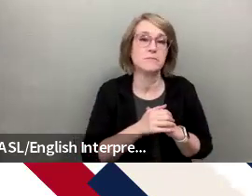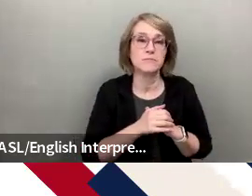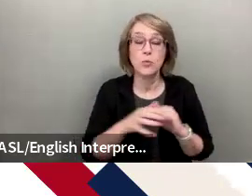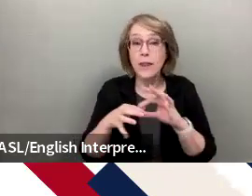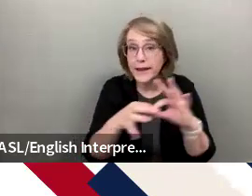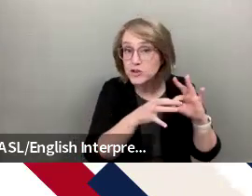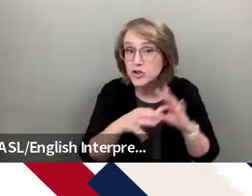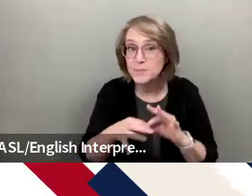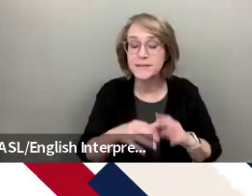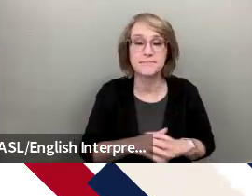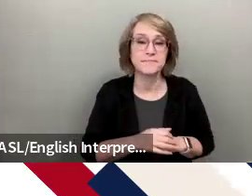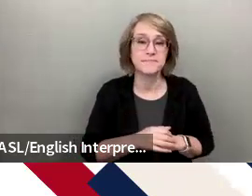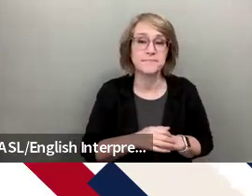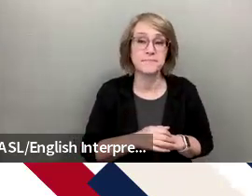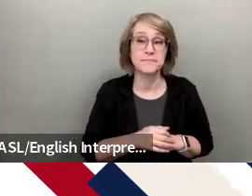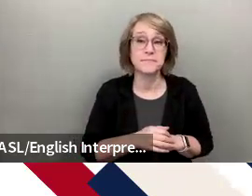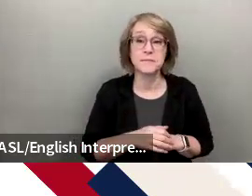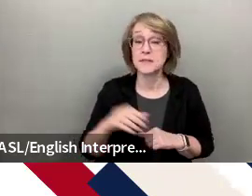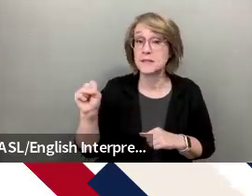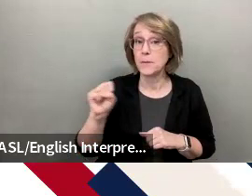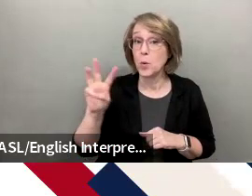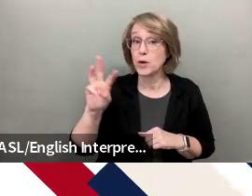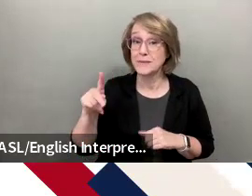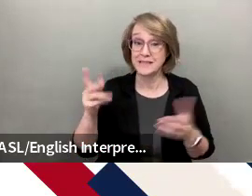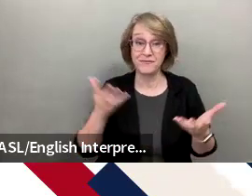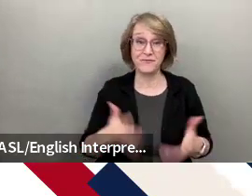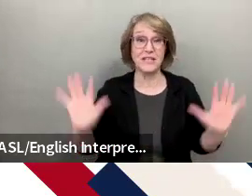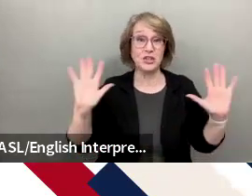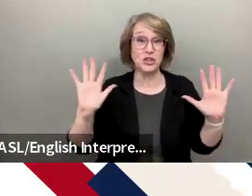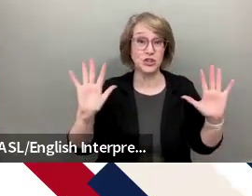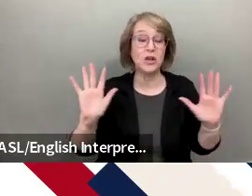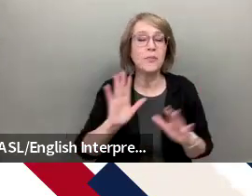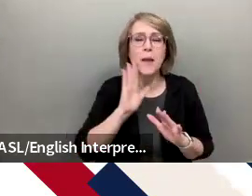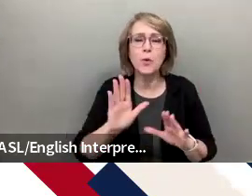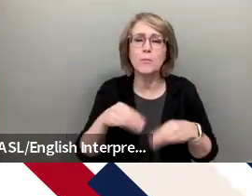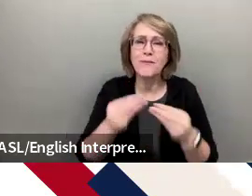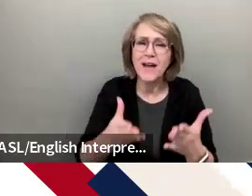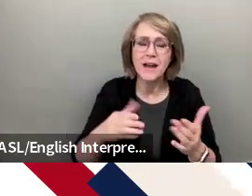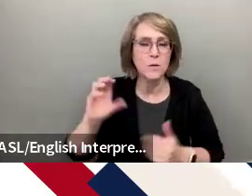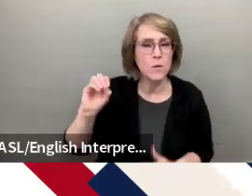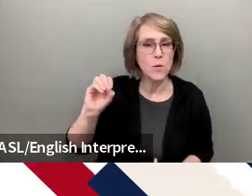AT THE END OF THE SUMMER WORK EXPERIENCE THEY DO GET SUMMER WORK OVERVIEW WHICH TALKS ABOUT